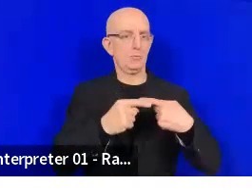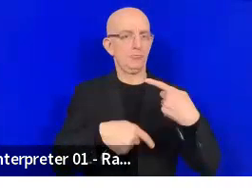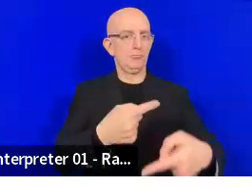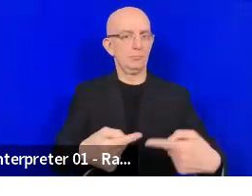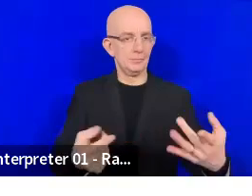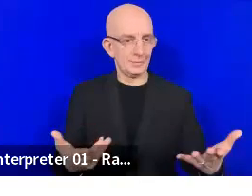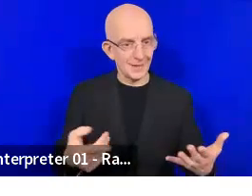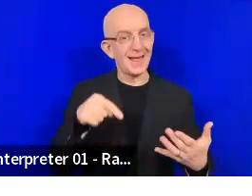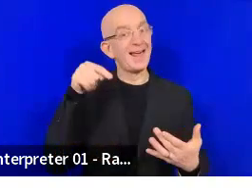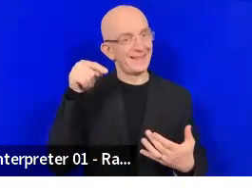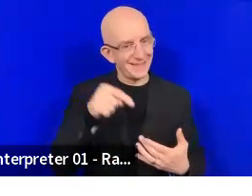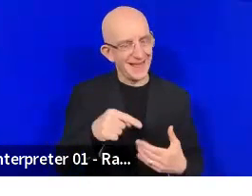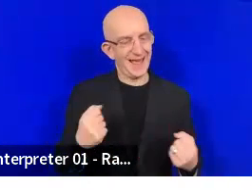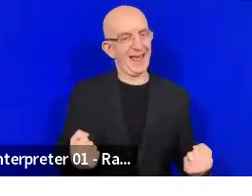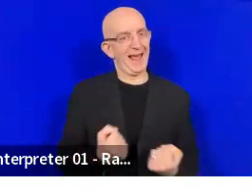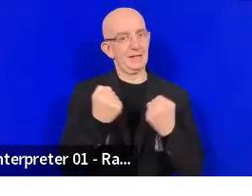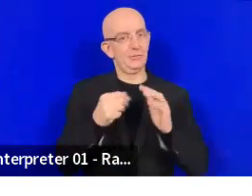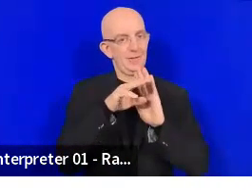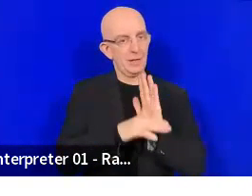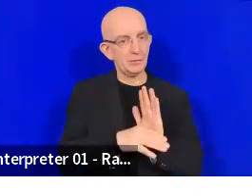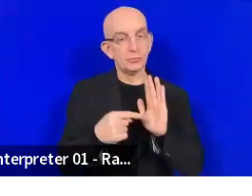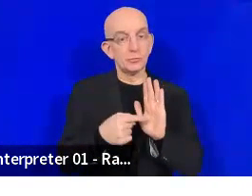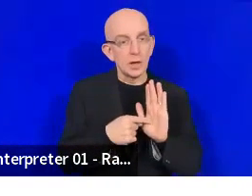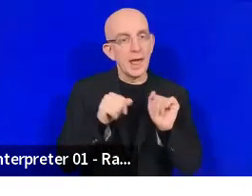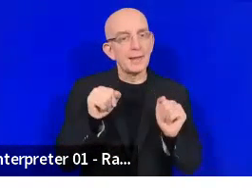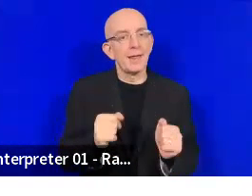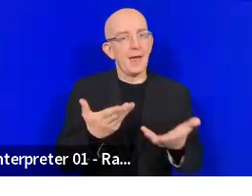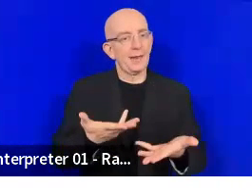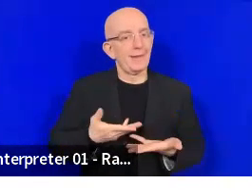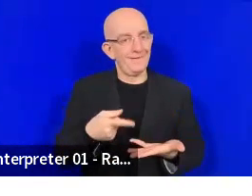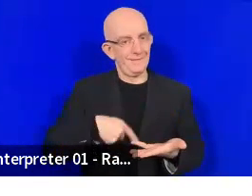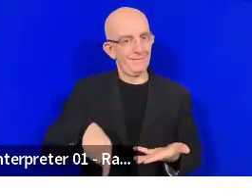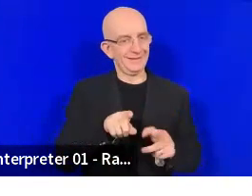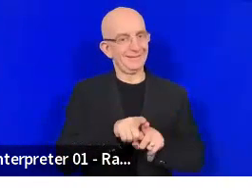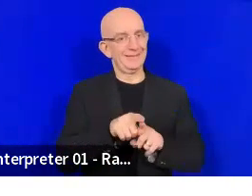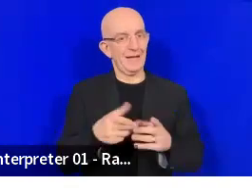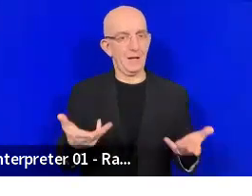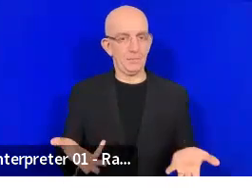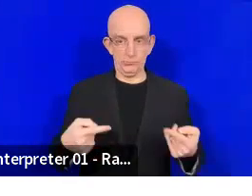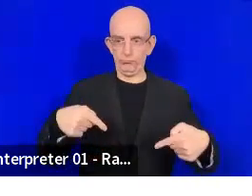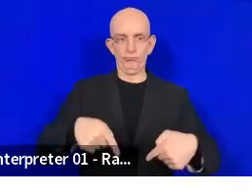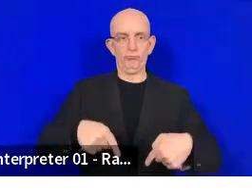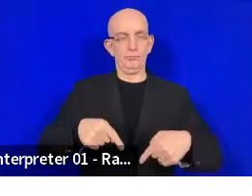of the general General Assembly to look at this develop as well as the report from the